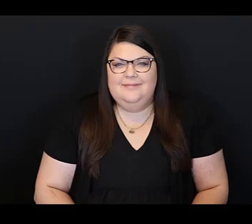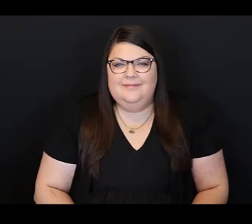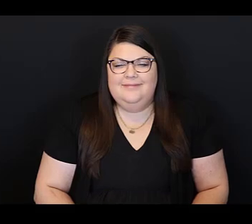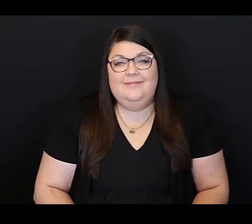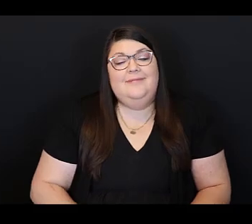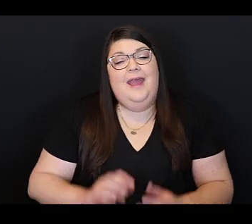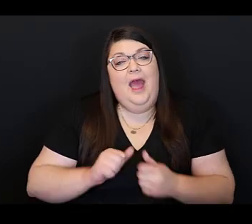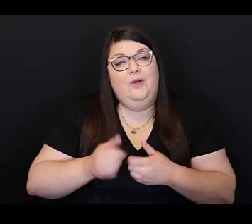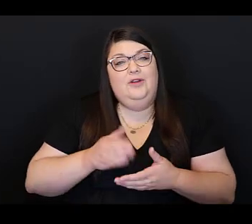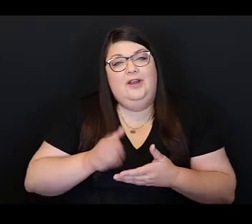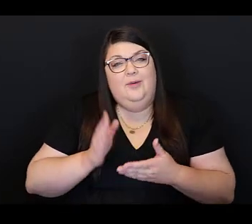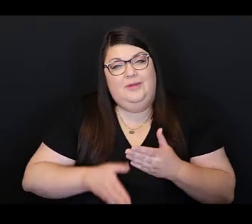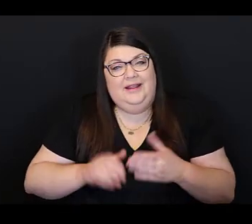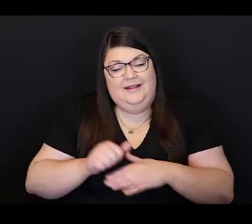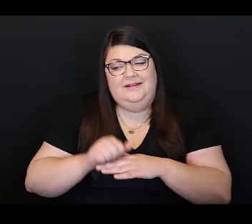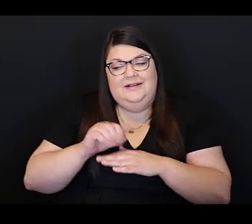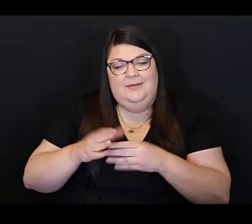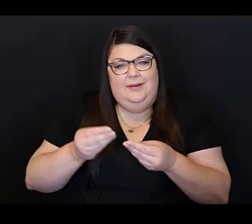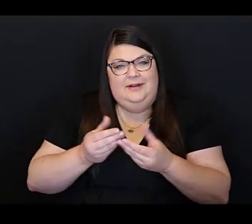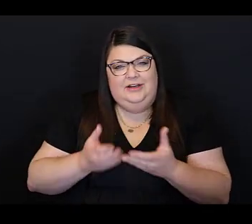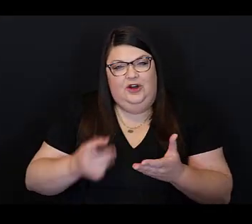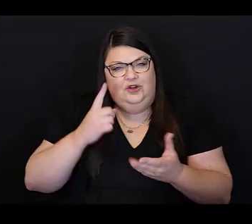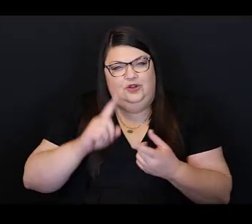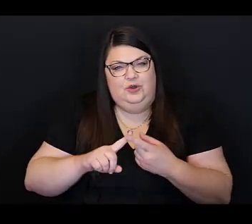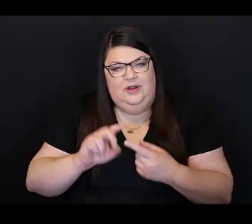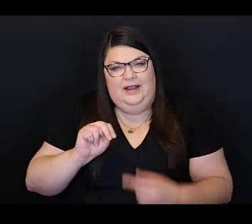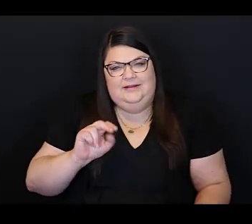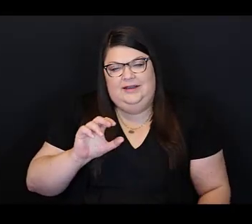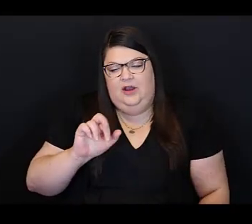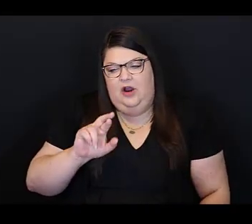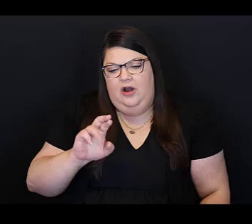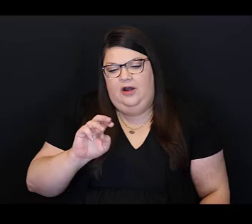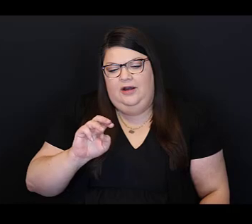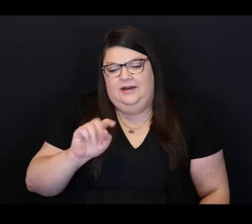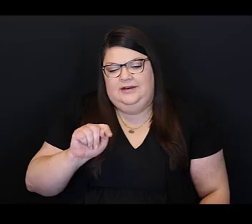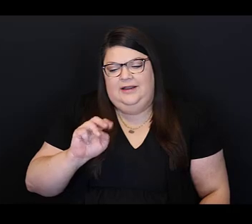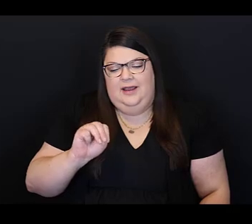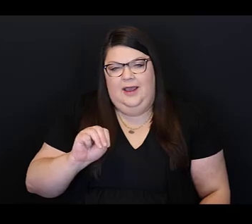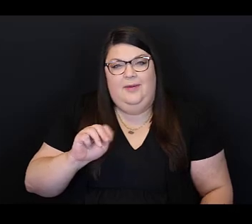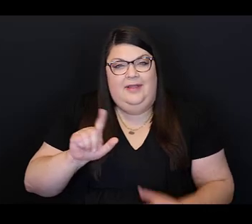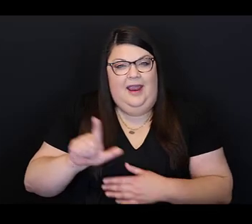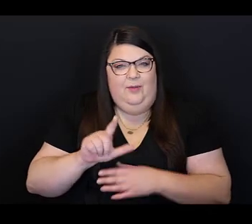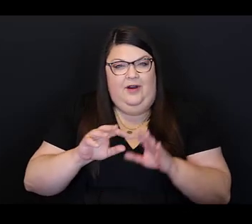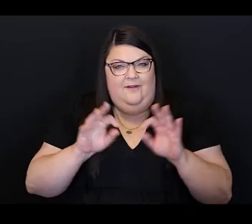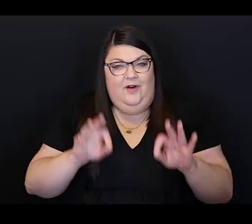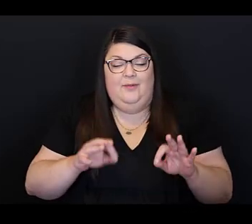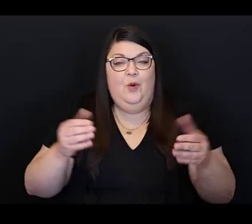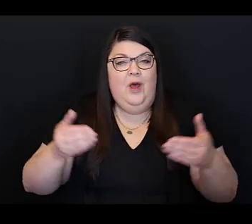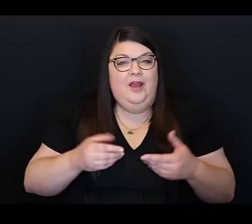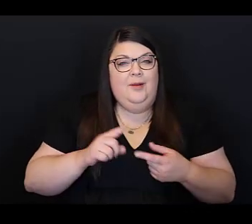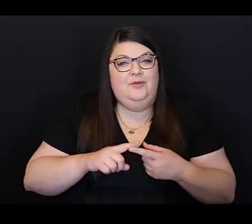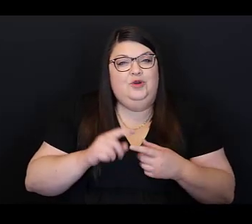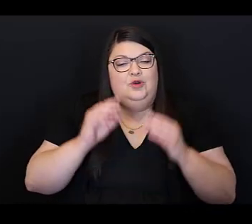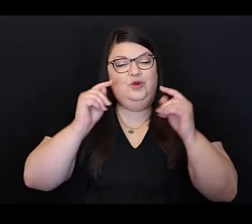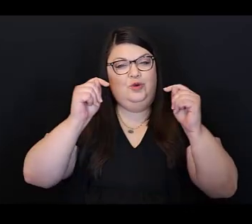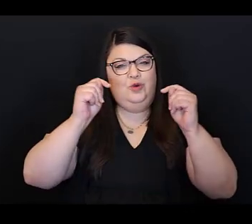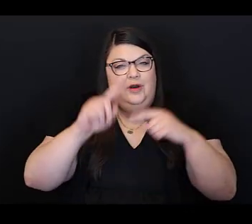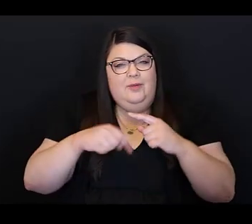How to Complete the Submit Materials to the NCRTM Library Form. Welcome to the tutorial on How to